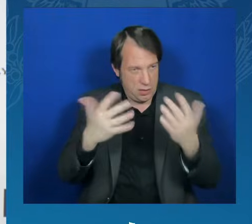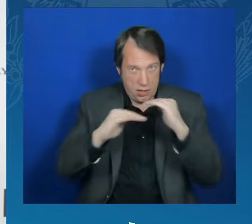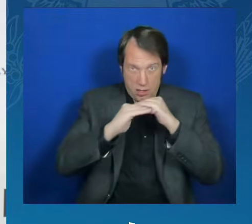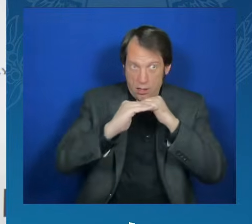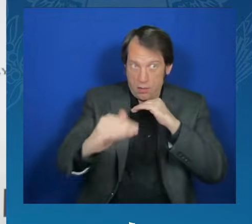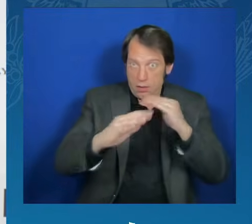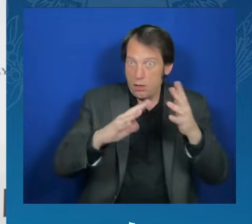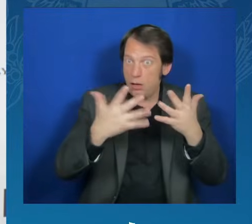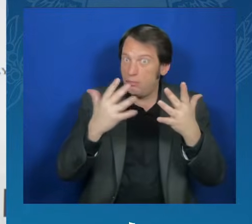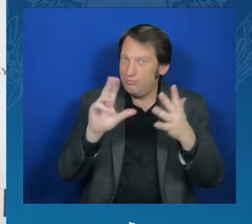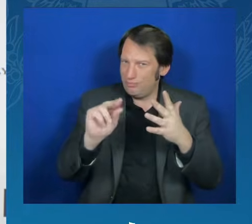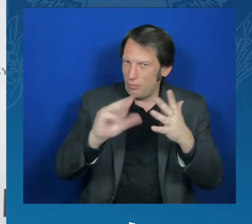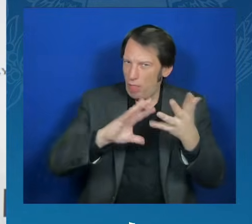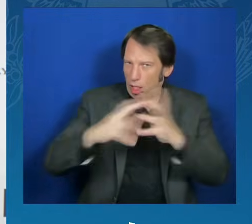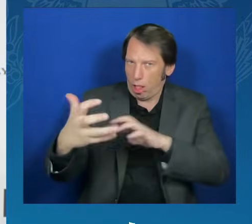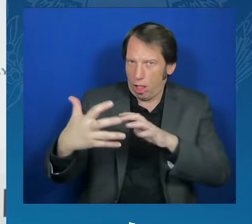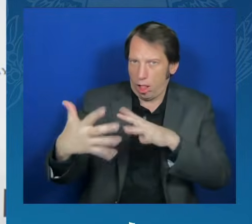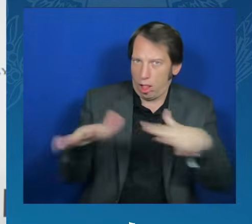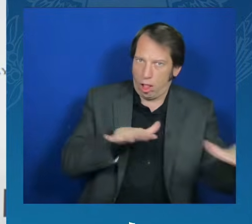That view would weaken America